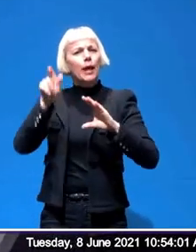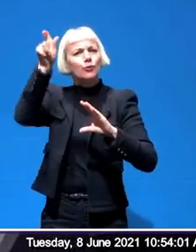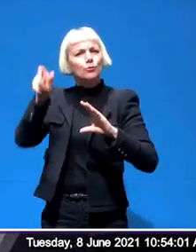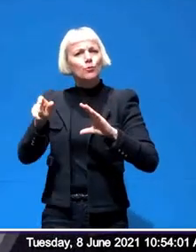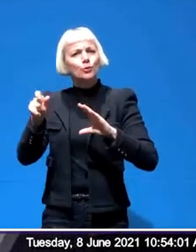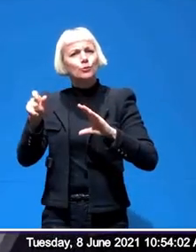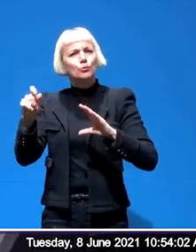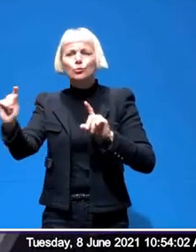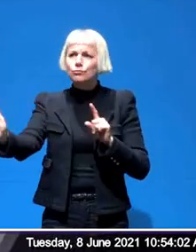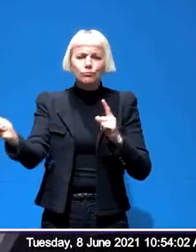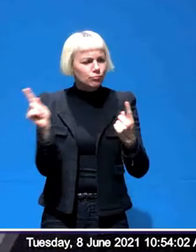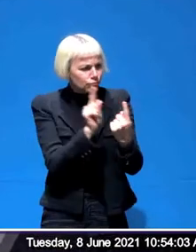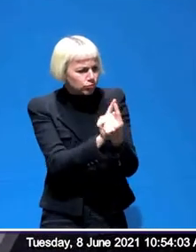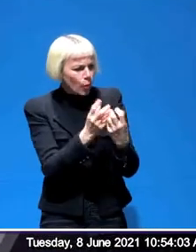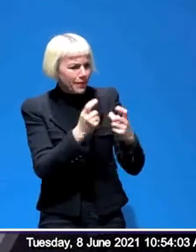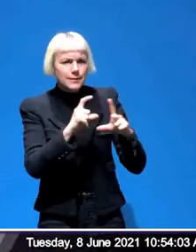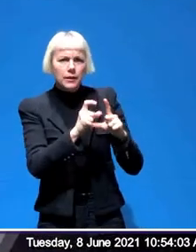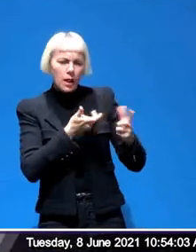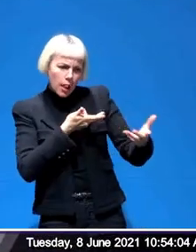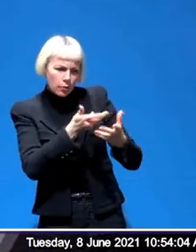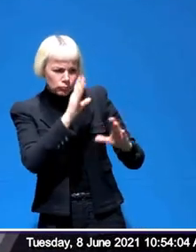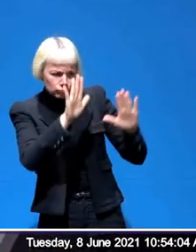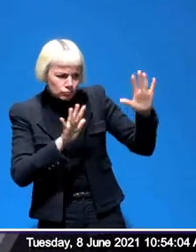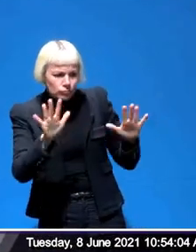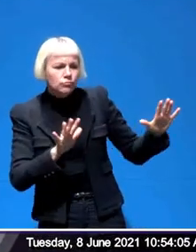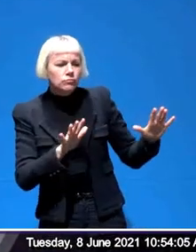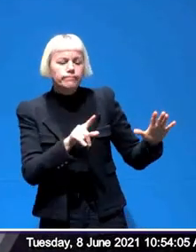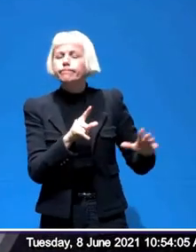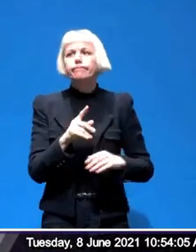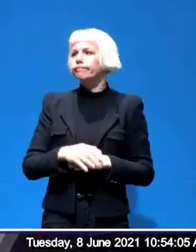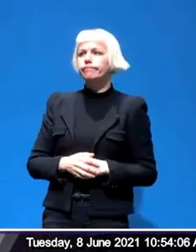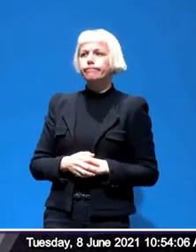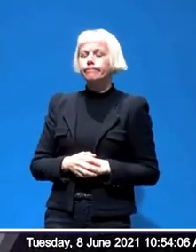Daniel but it was deemed that Daniel would be unable to provide a statement.